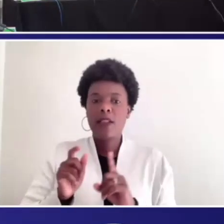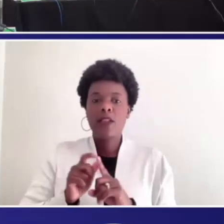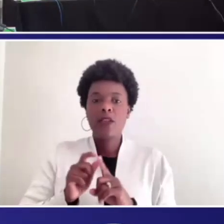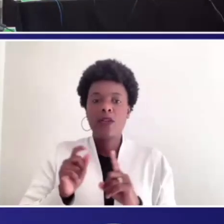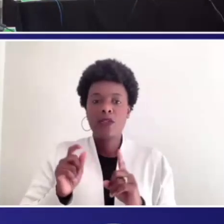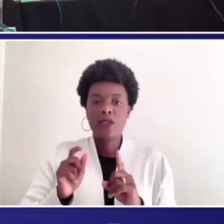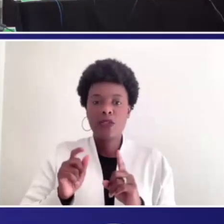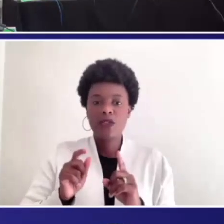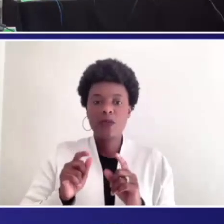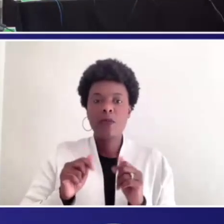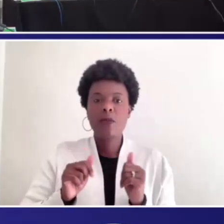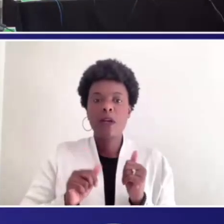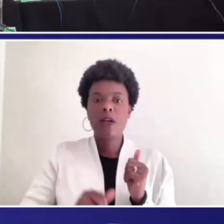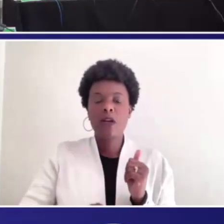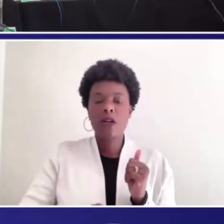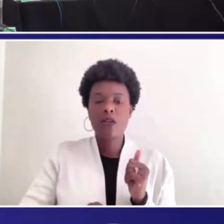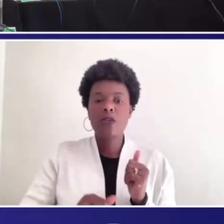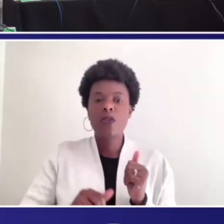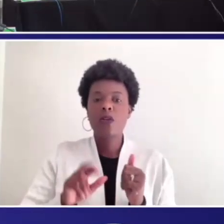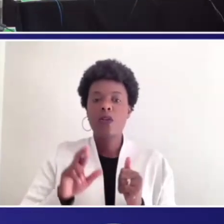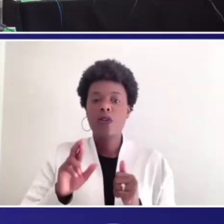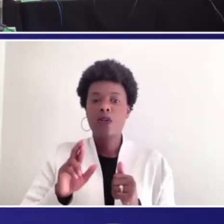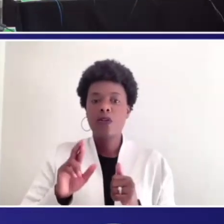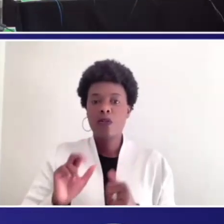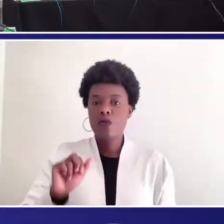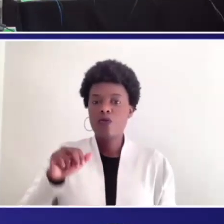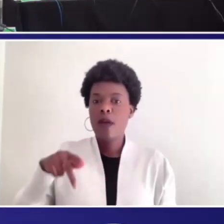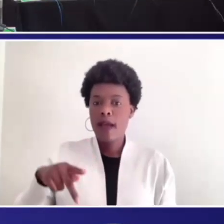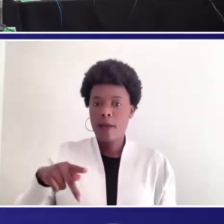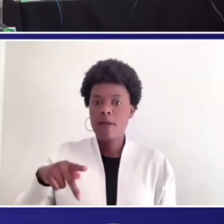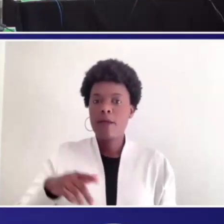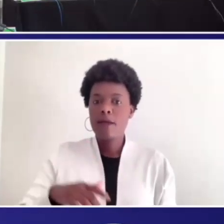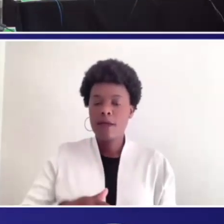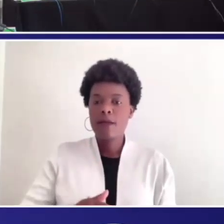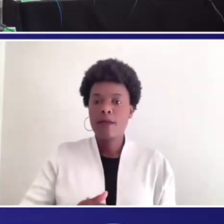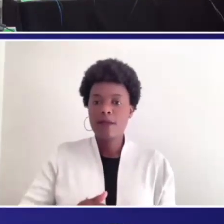under the Repayment Assistance Plan will